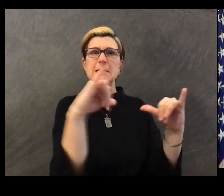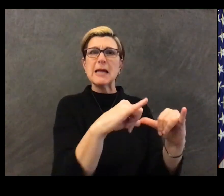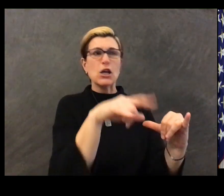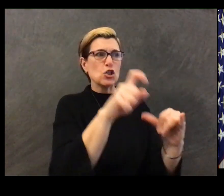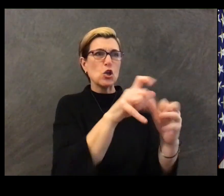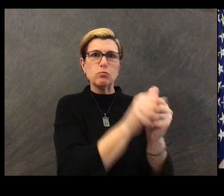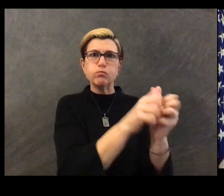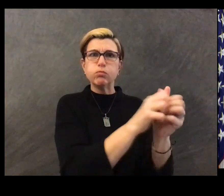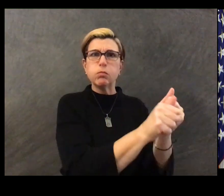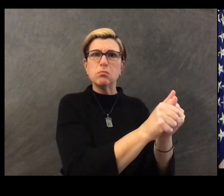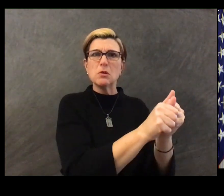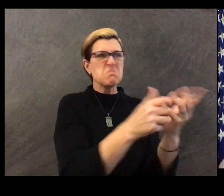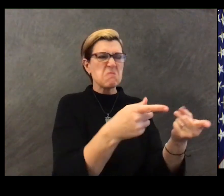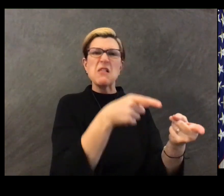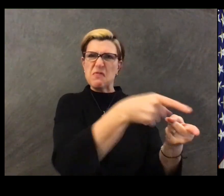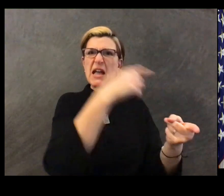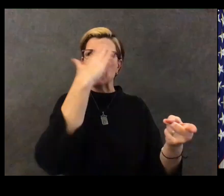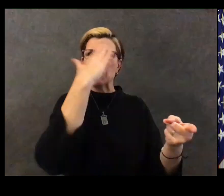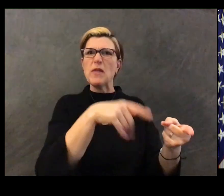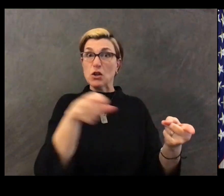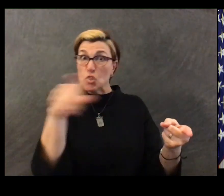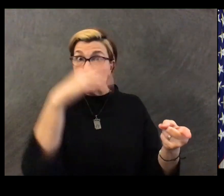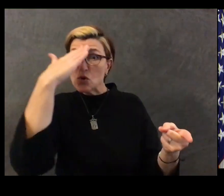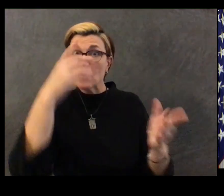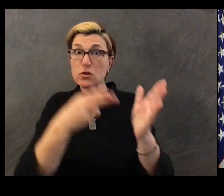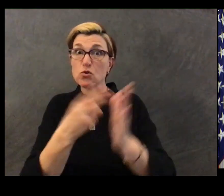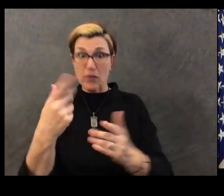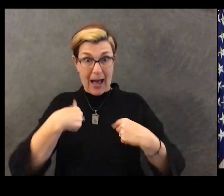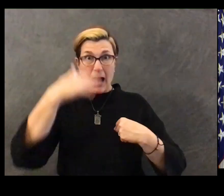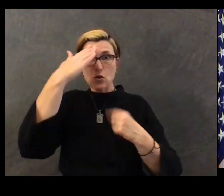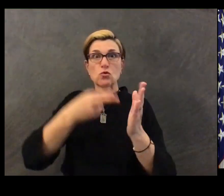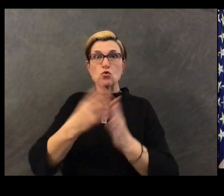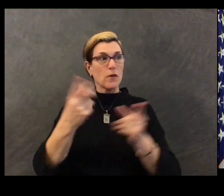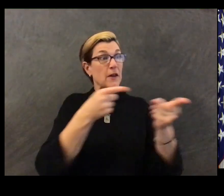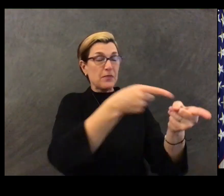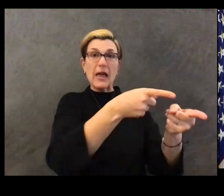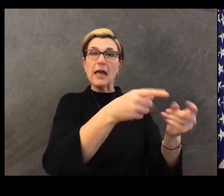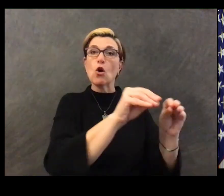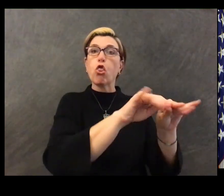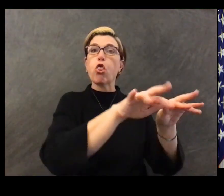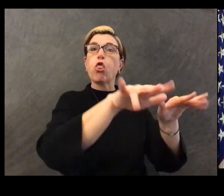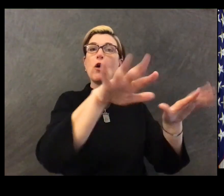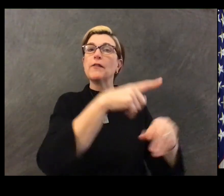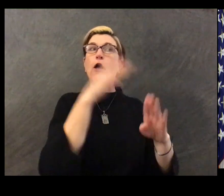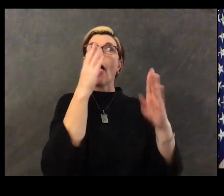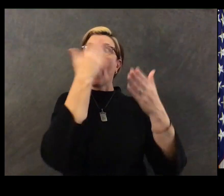it in our all-out war against the virus we continue to make great strides on